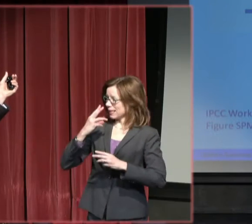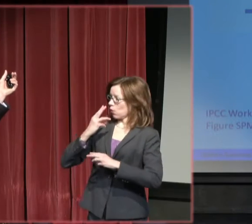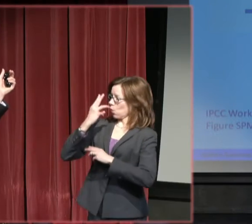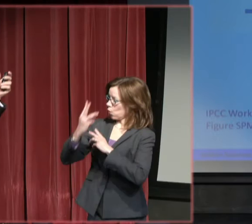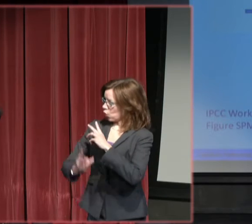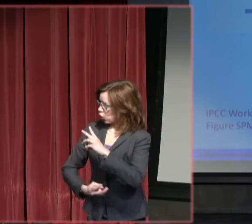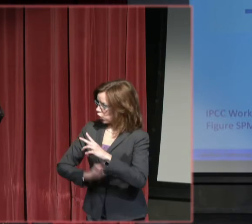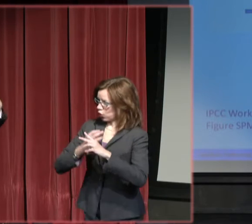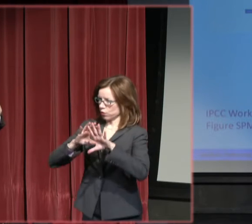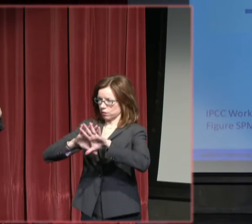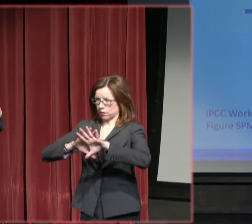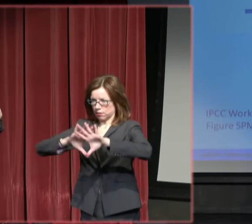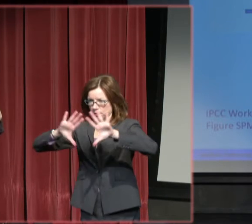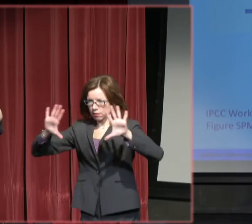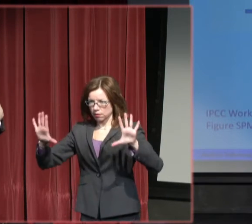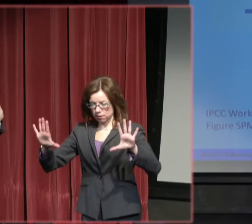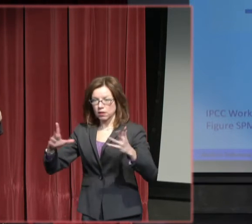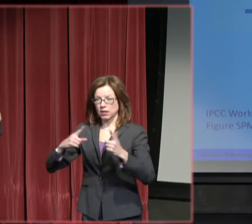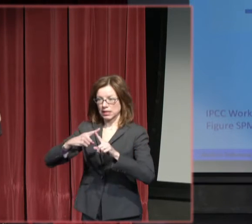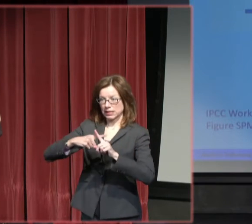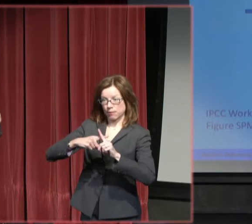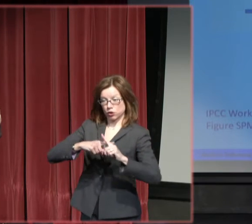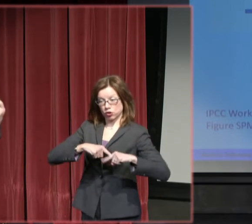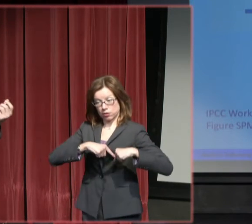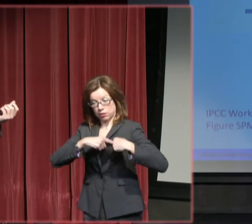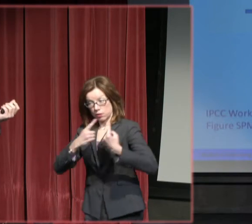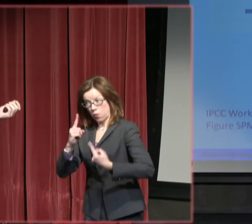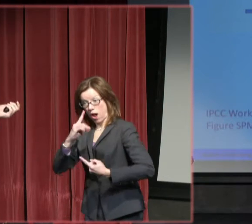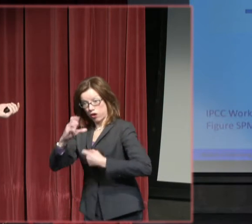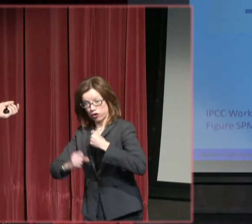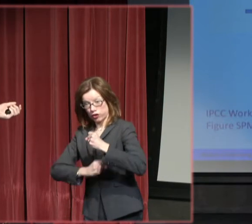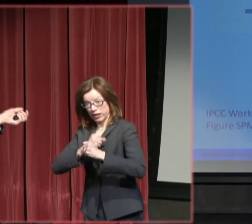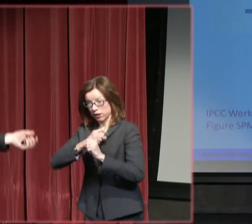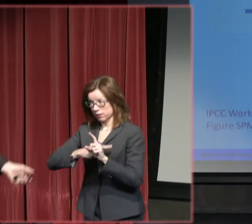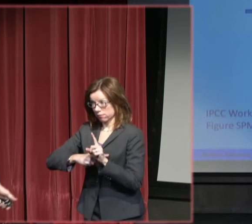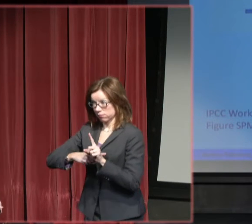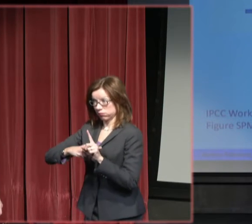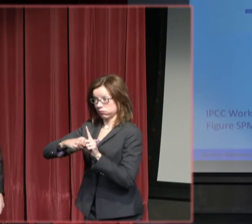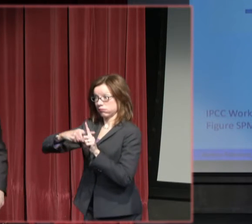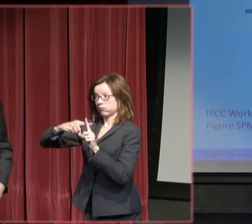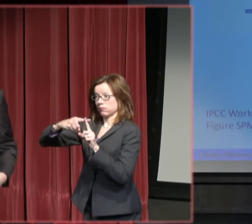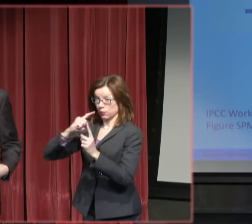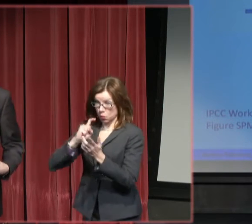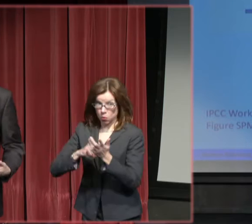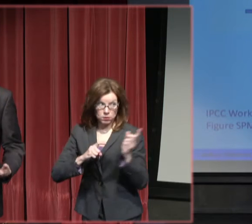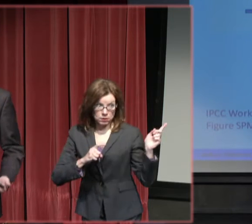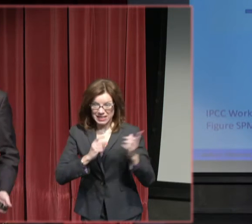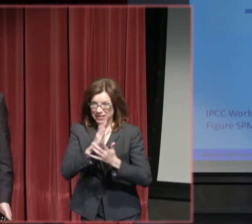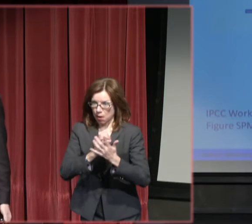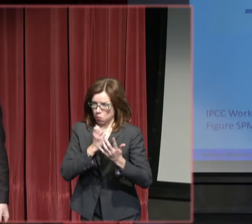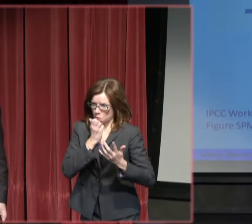the increasing temperature in the last 100 years, and you see that some places are getting warmer faster